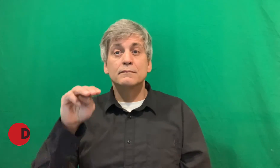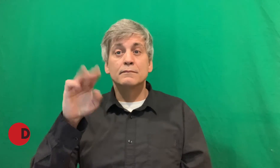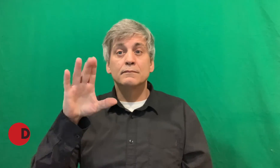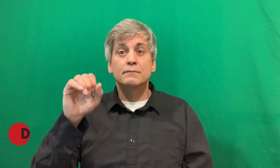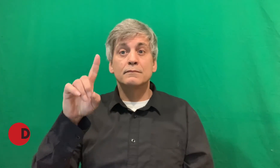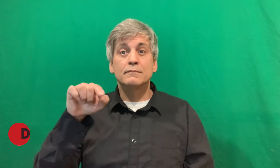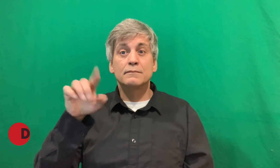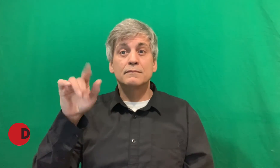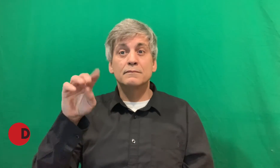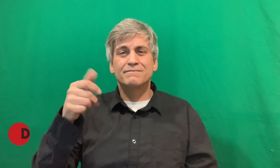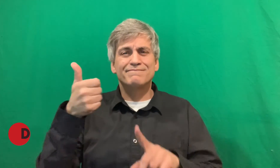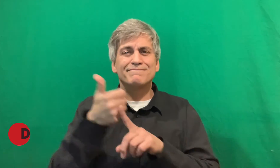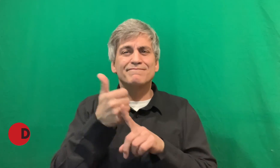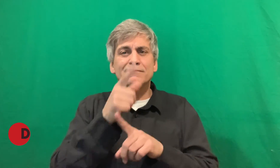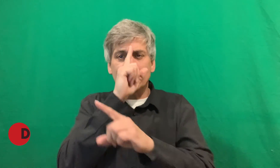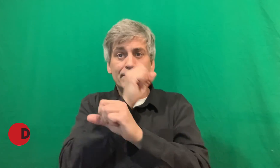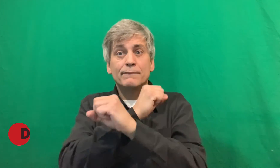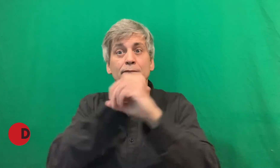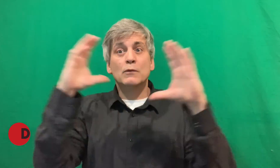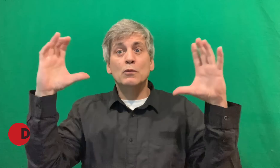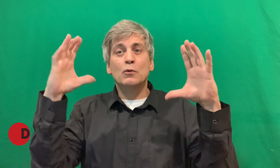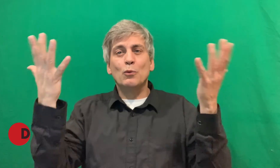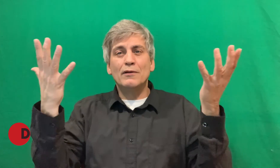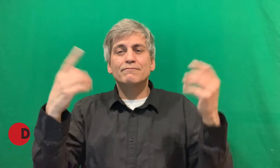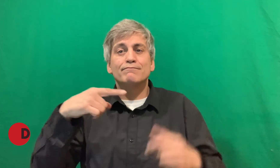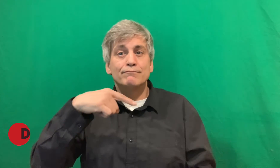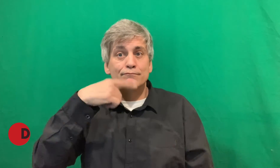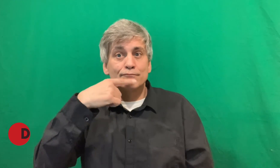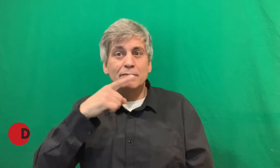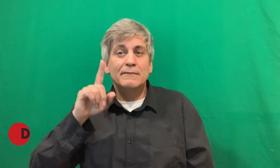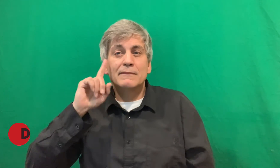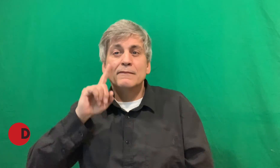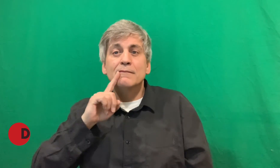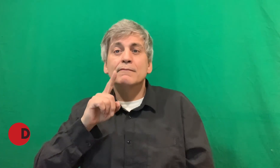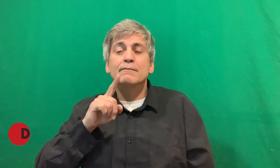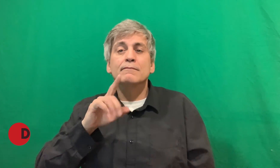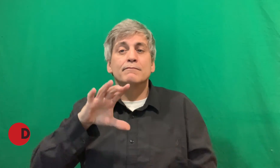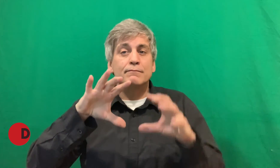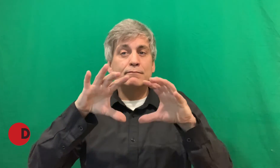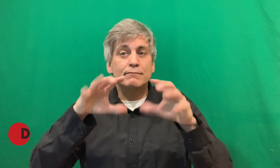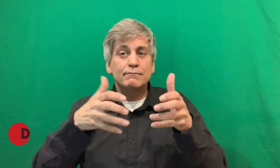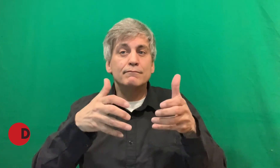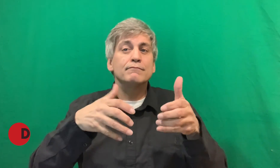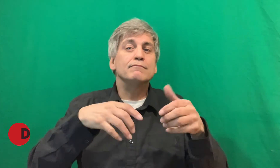MCD-DAM's vision is for hearing and Deaf groups, hard of hearing